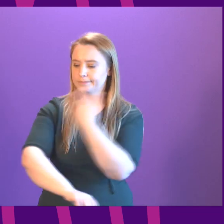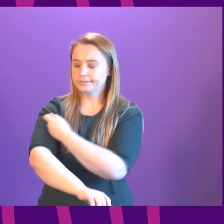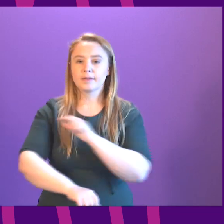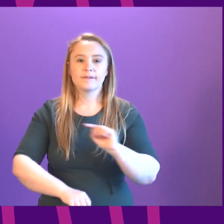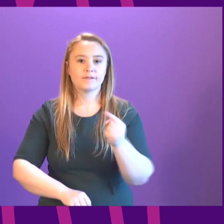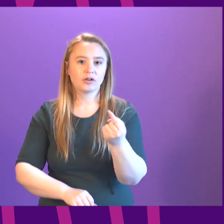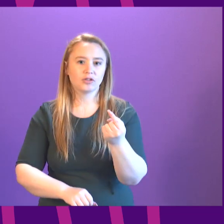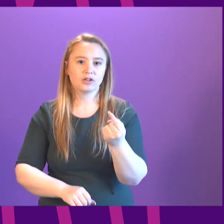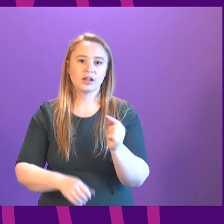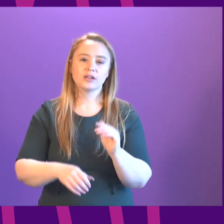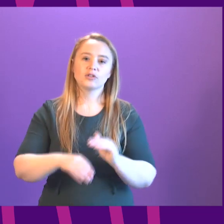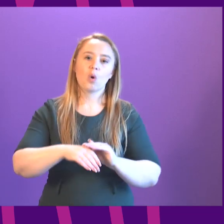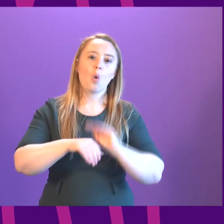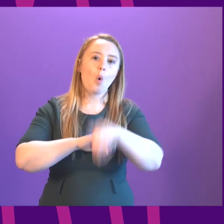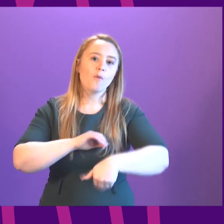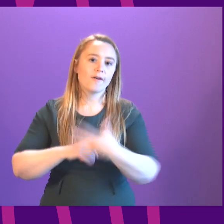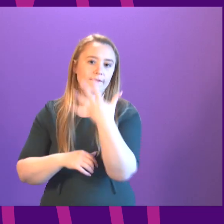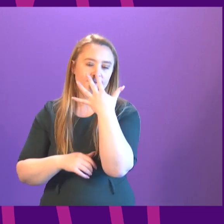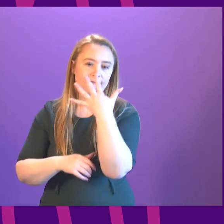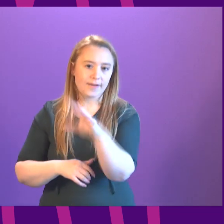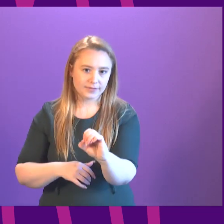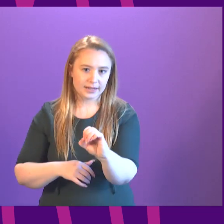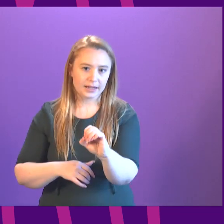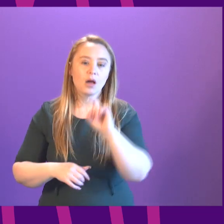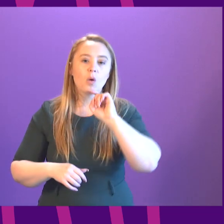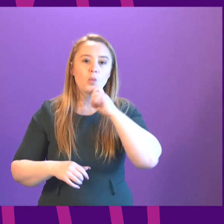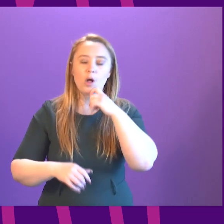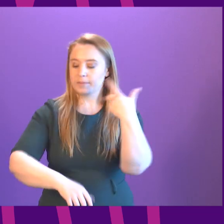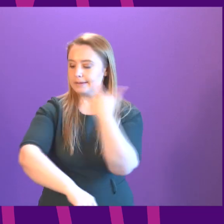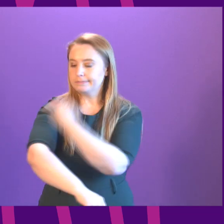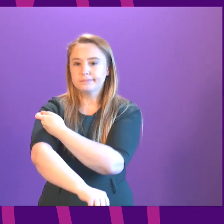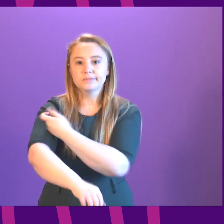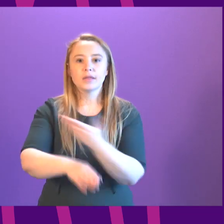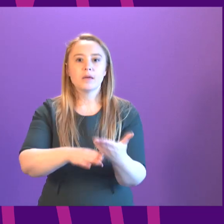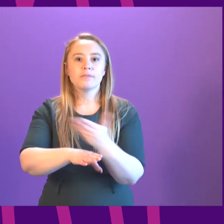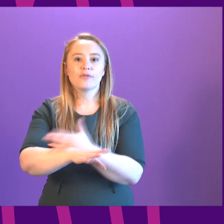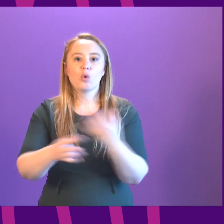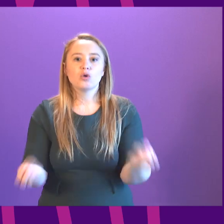everybody aged 50 and above will have been vaccinated by the spring of next year, although